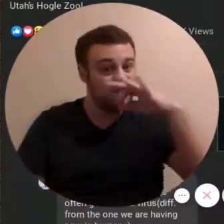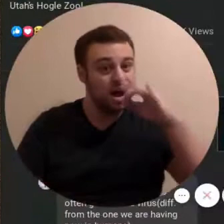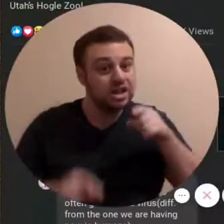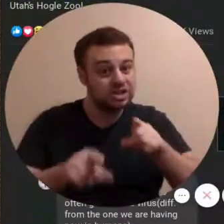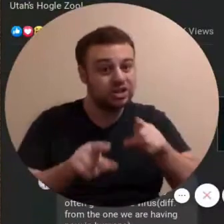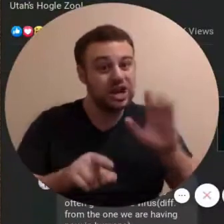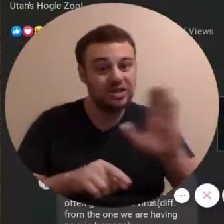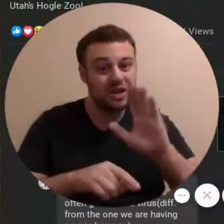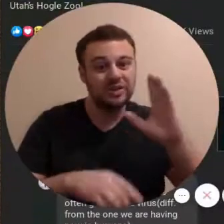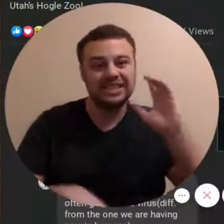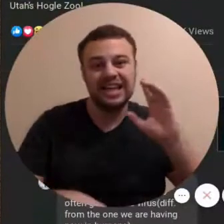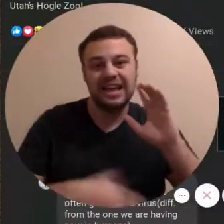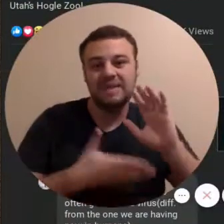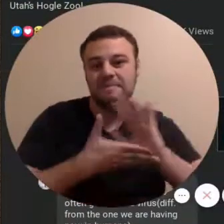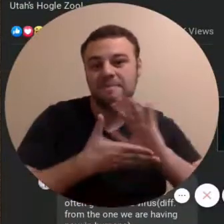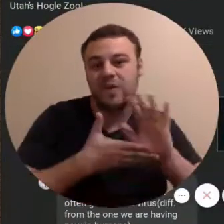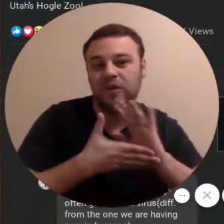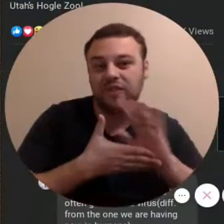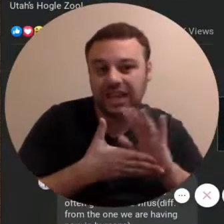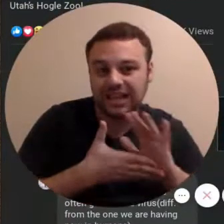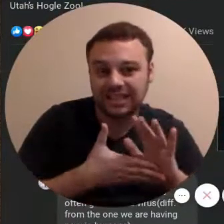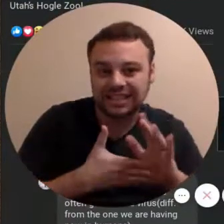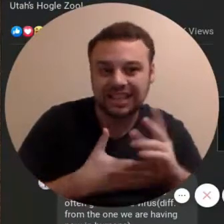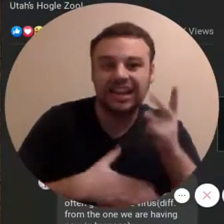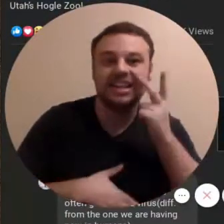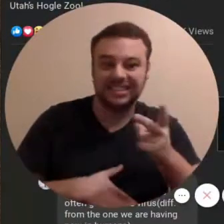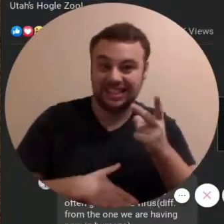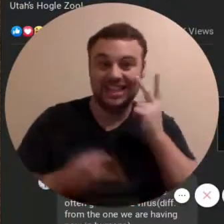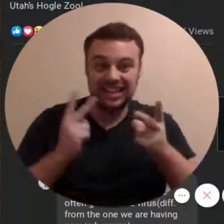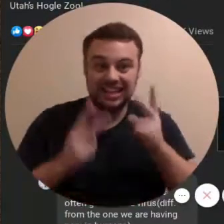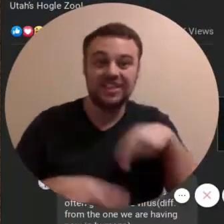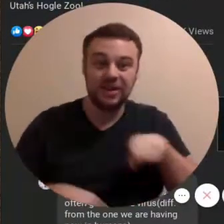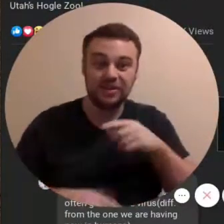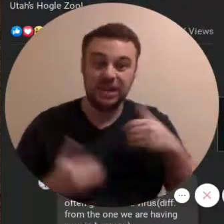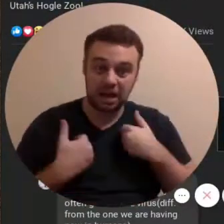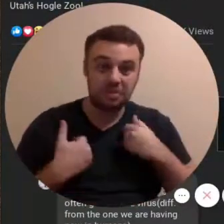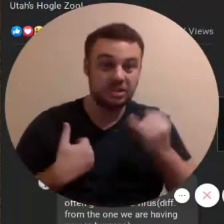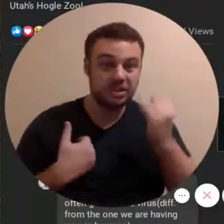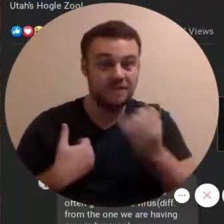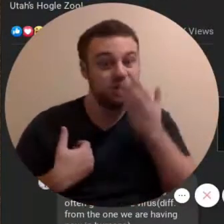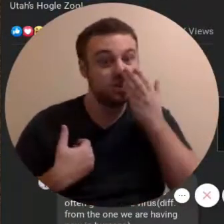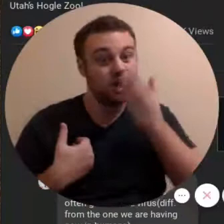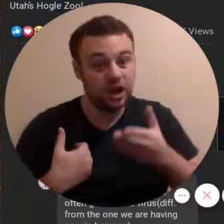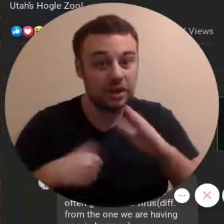asked if if foxes make good pets? Stephanie what do you have to say about that? Stephanie: No, these are wild animals